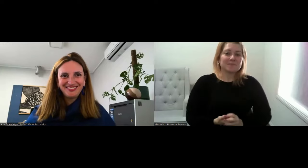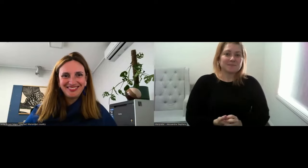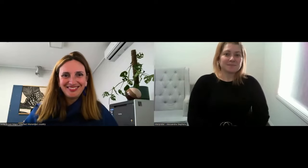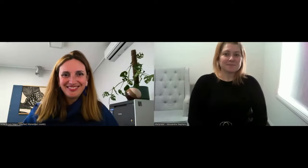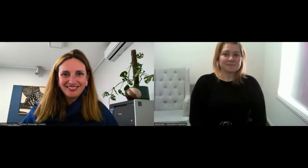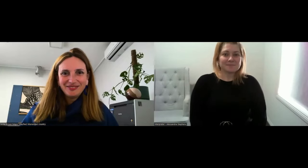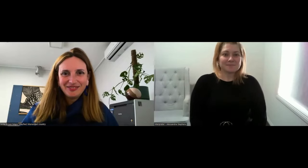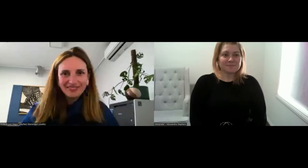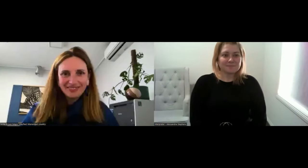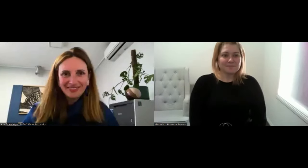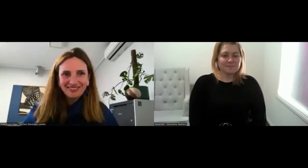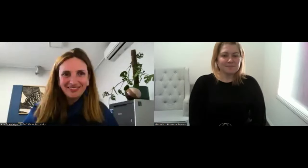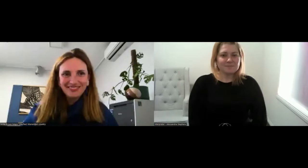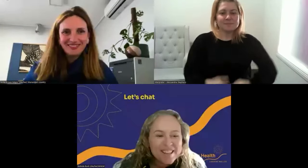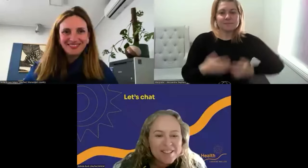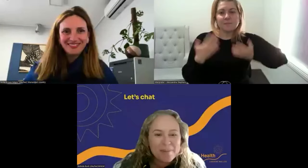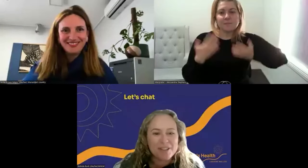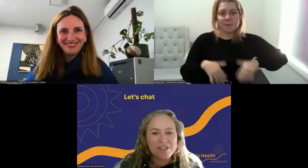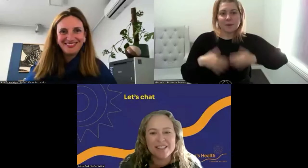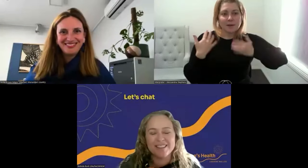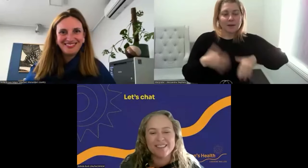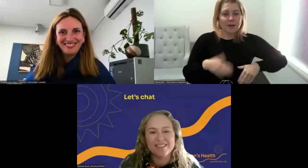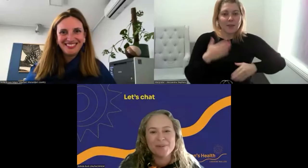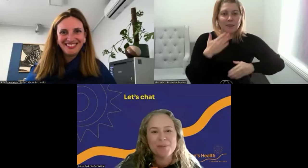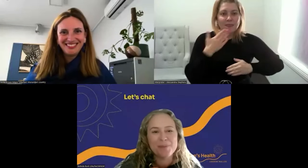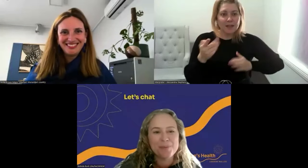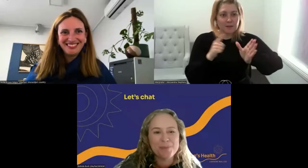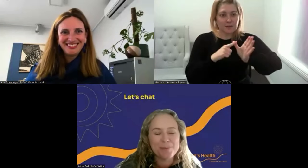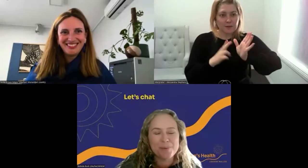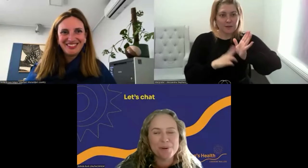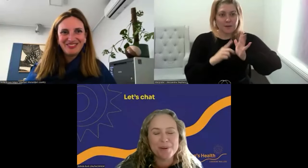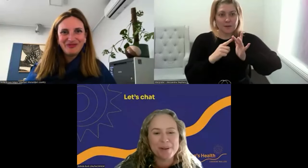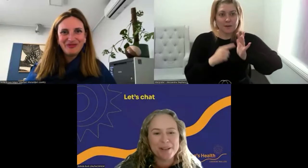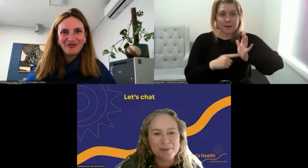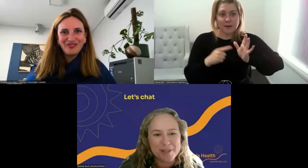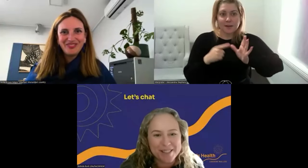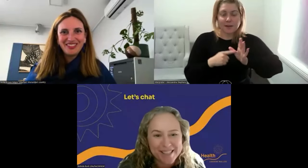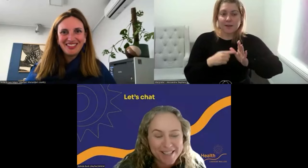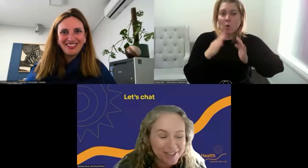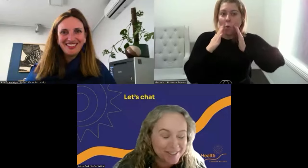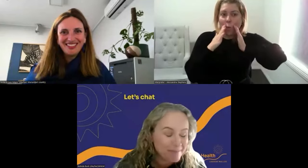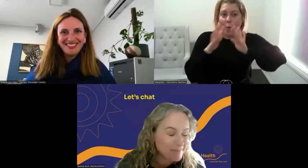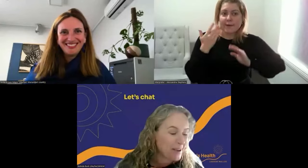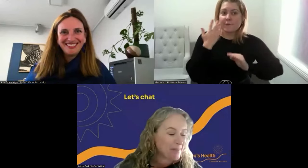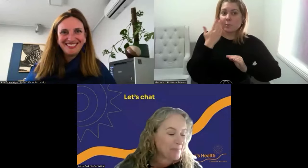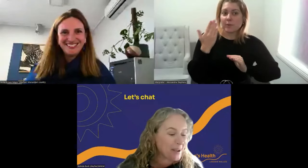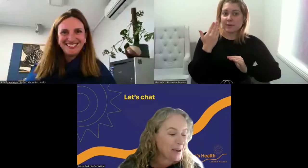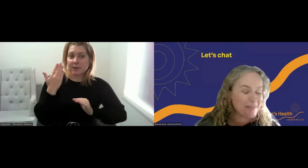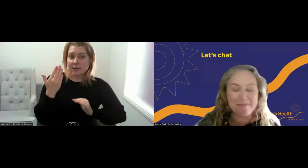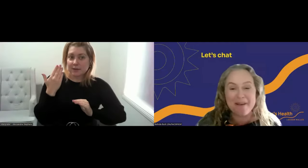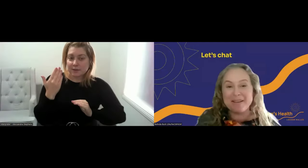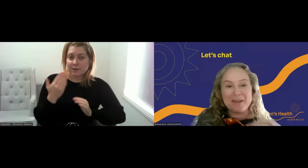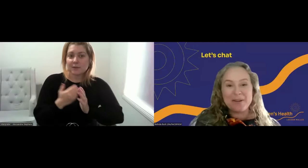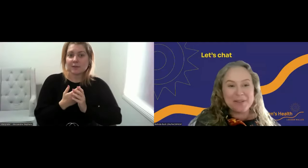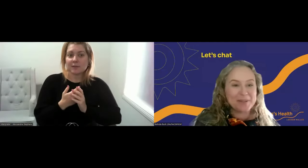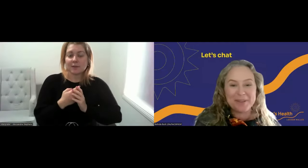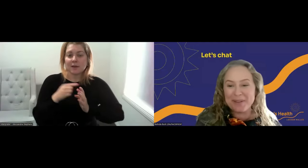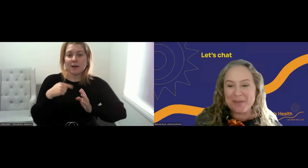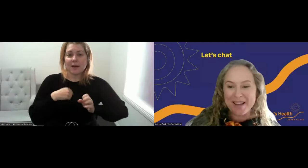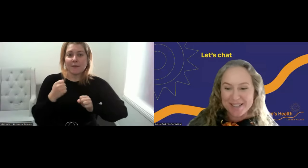Wow, thanks so much Anita, What a wonderful presentation. I've made notes all along the way,